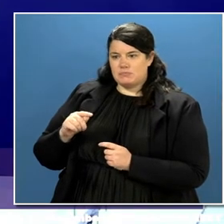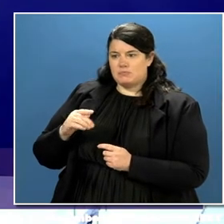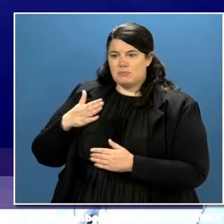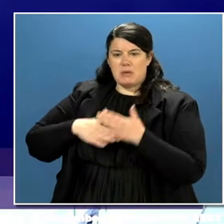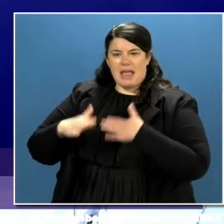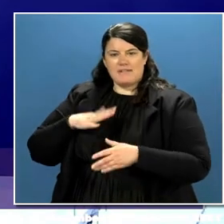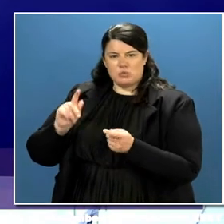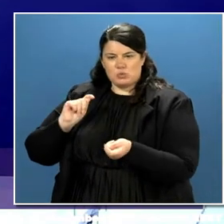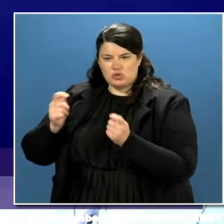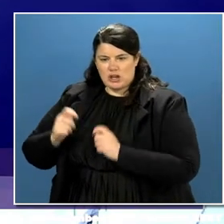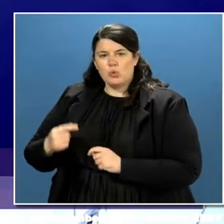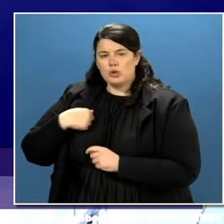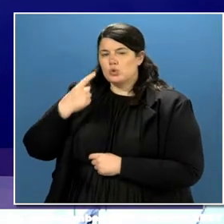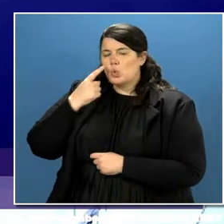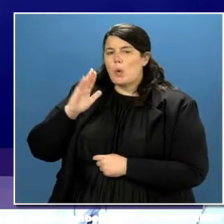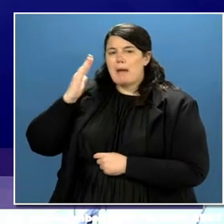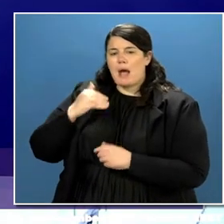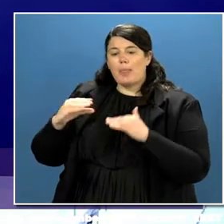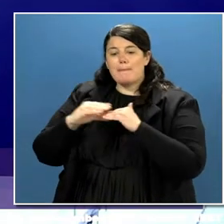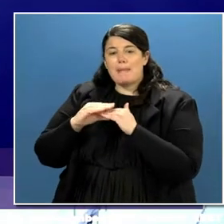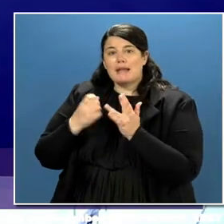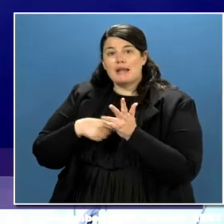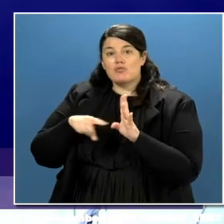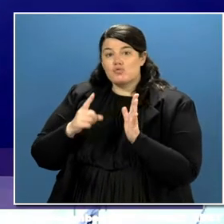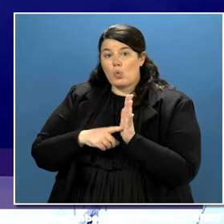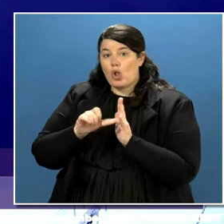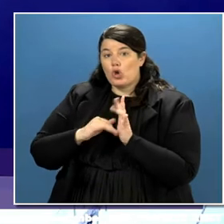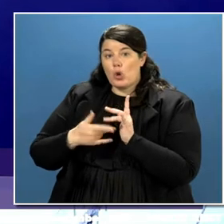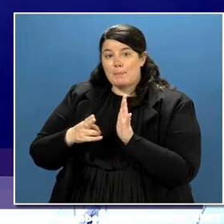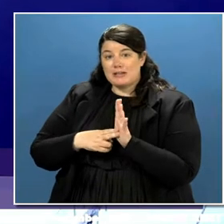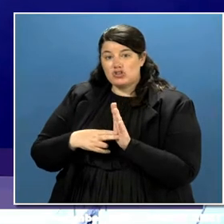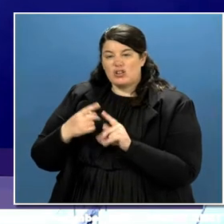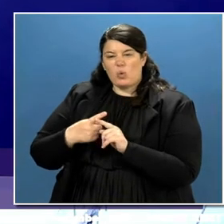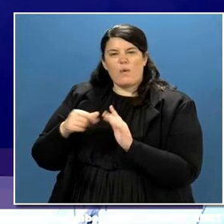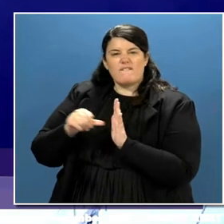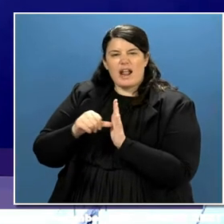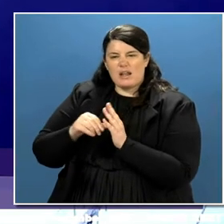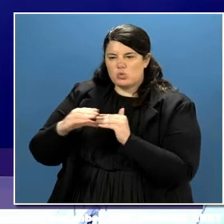We saw that with the Banking Royal Commission of Financial Institutions. It wasn't a deficiency in the law.